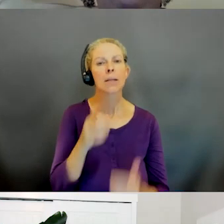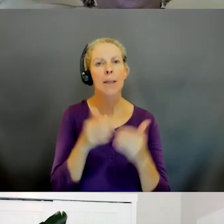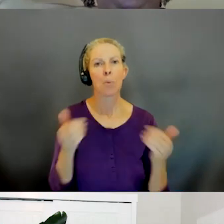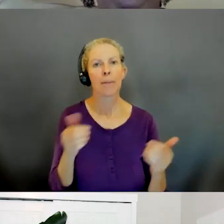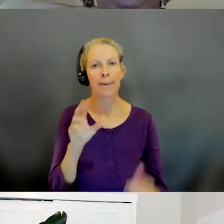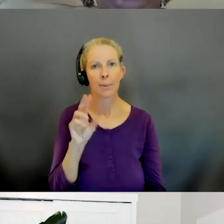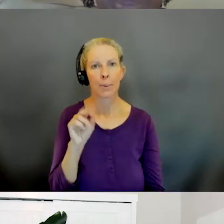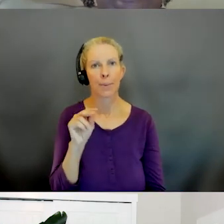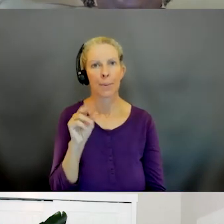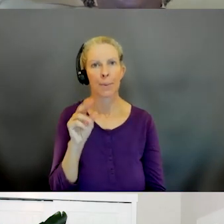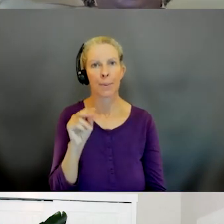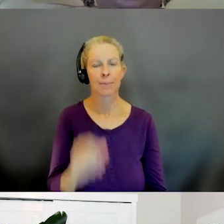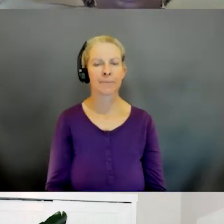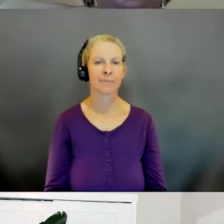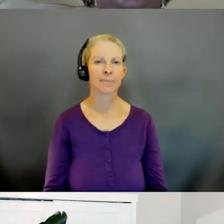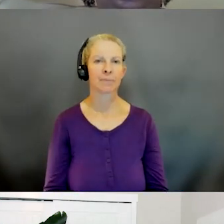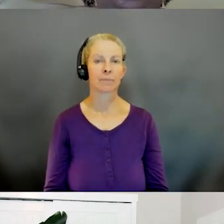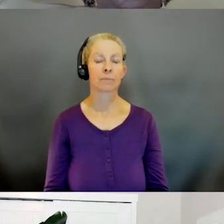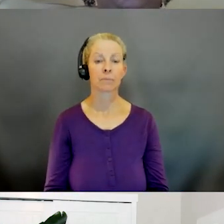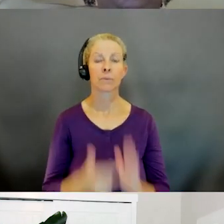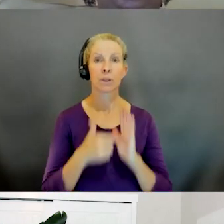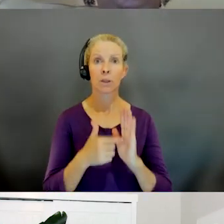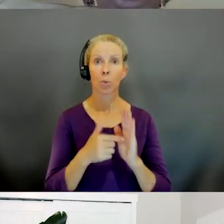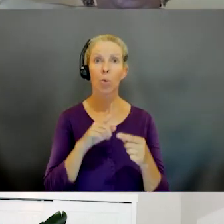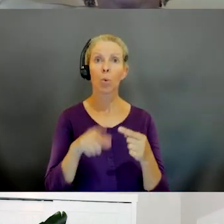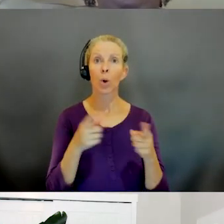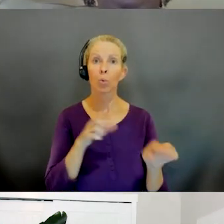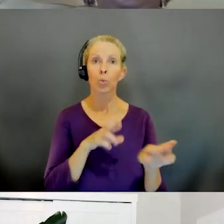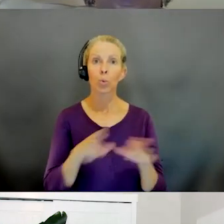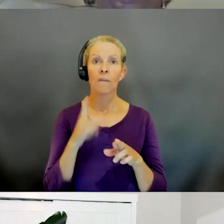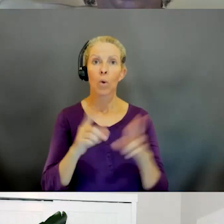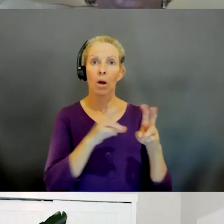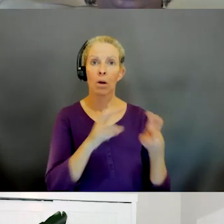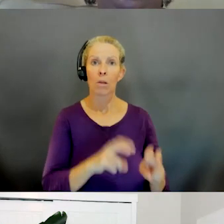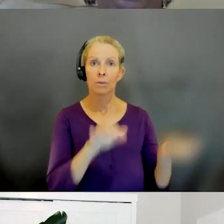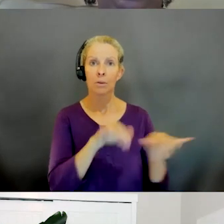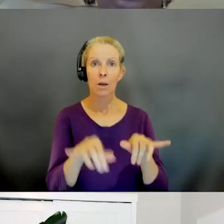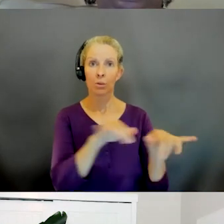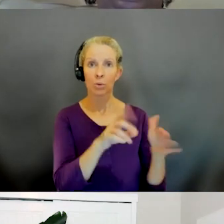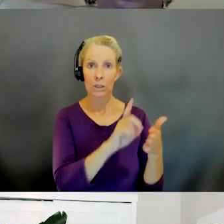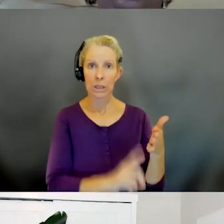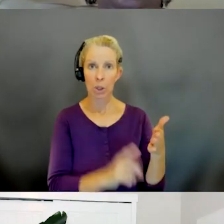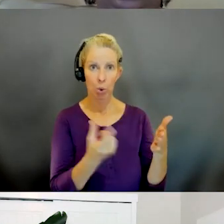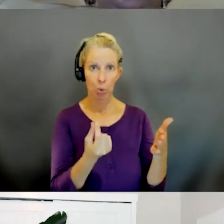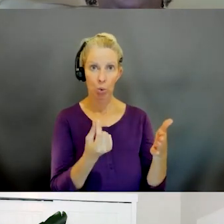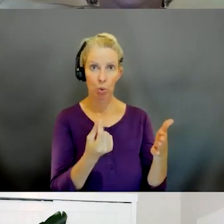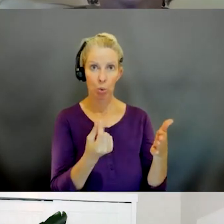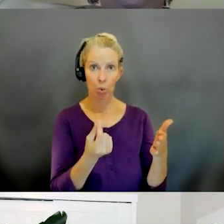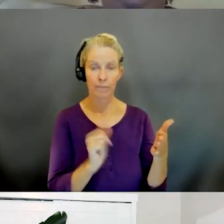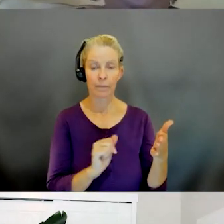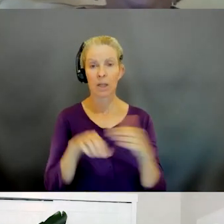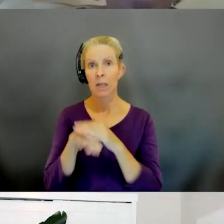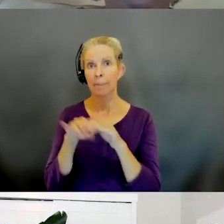when you look at those design standards, look at accessibility standards for whatever you are